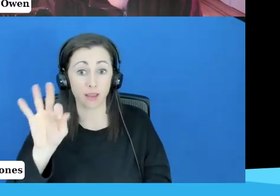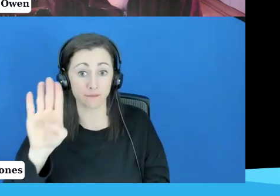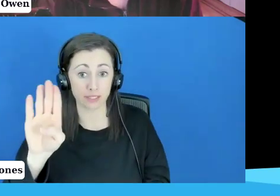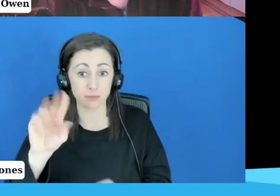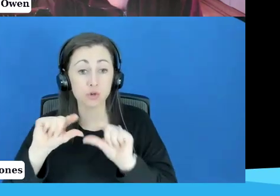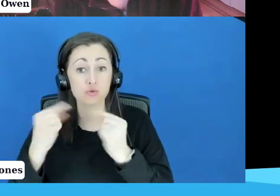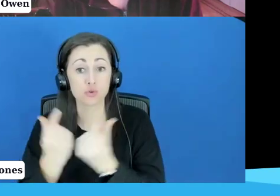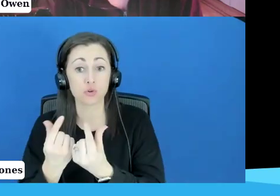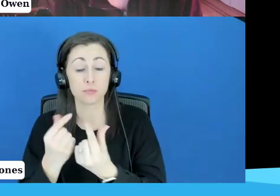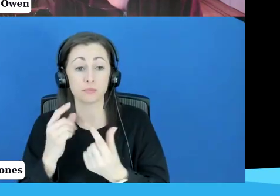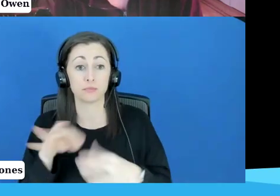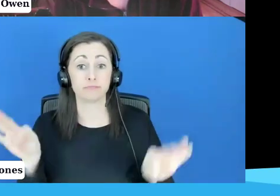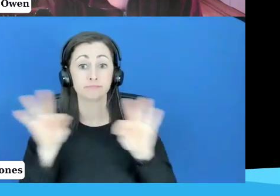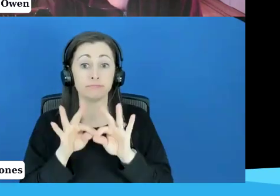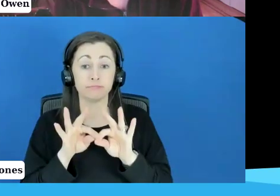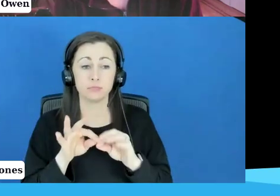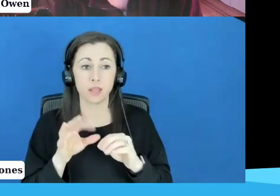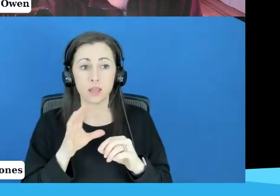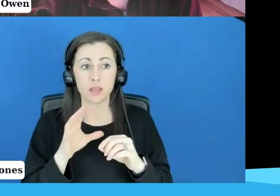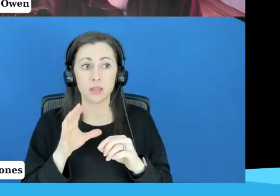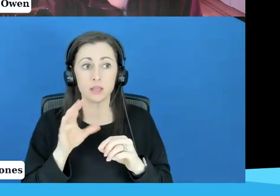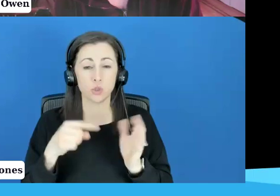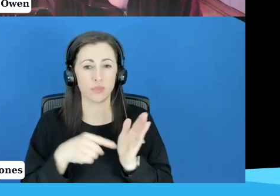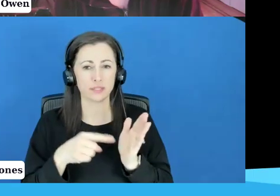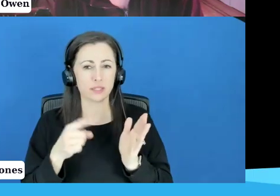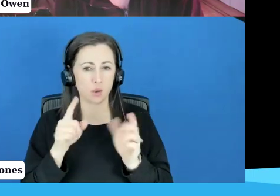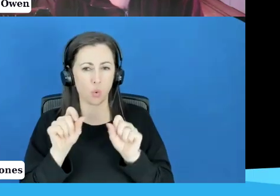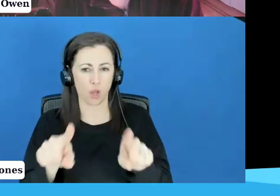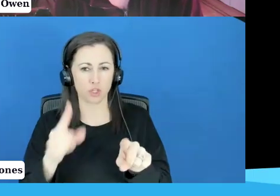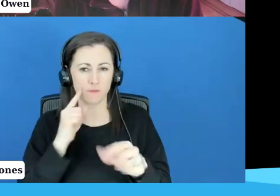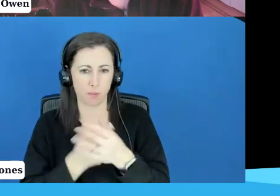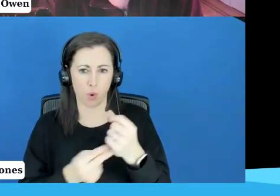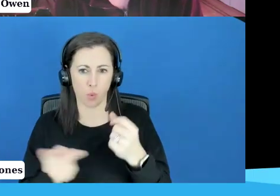I mean, this is really for both of you. Where and how did you both